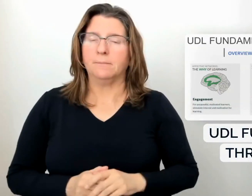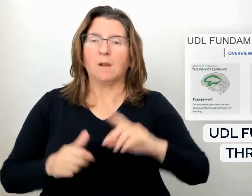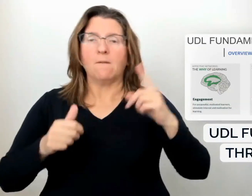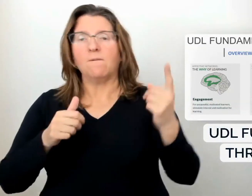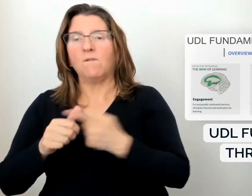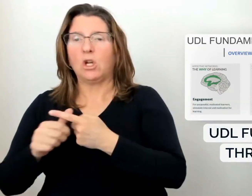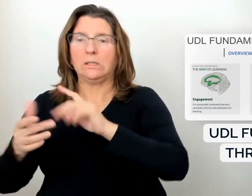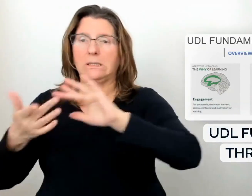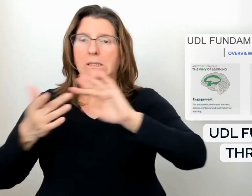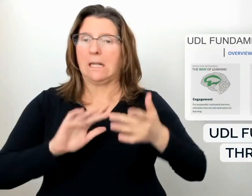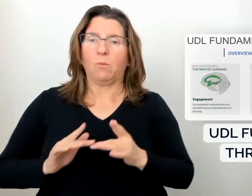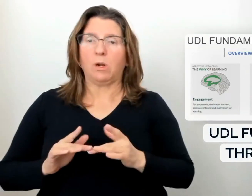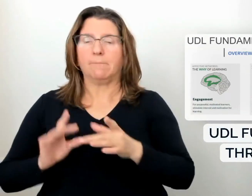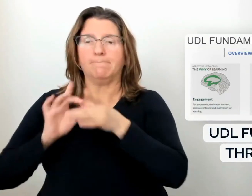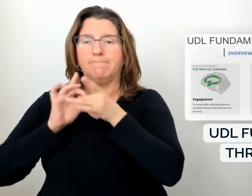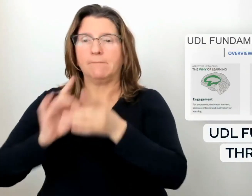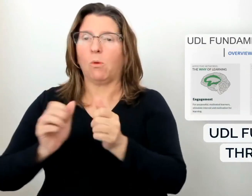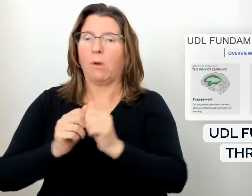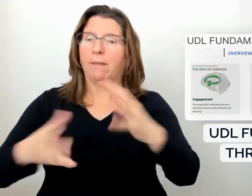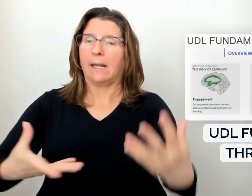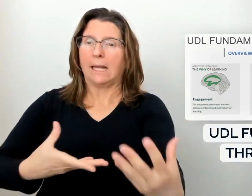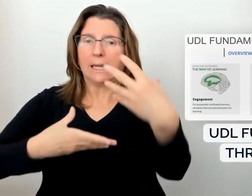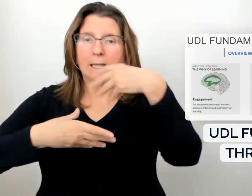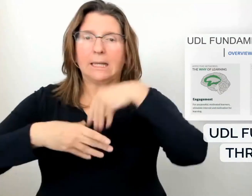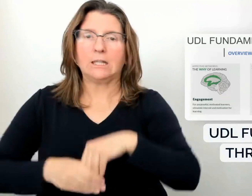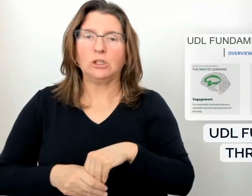The first network is 'engagement.'